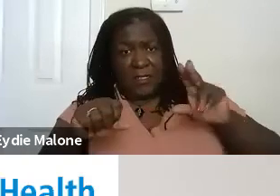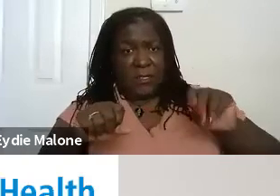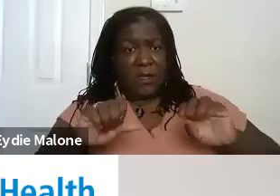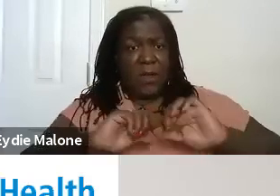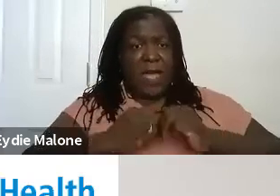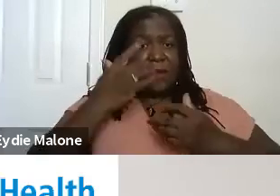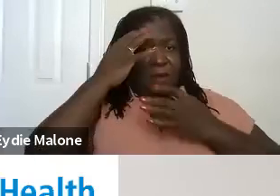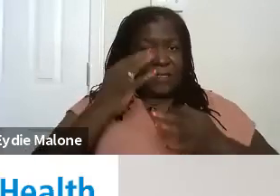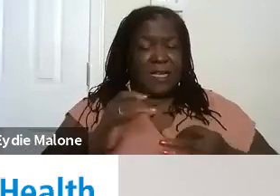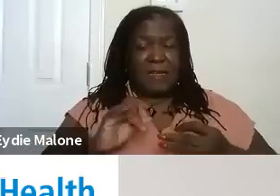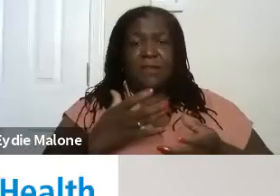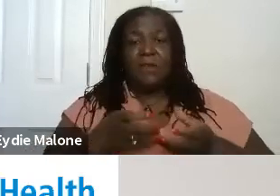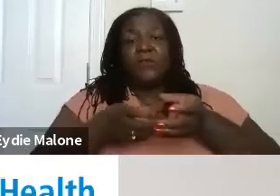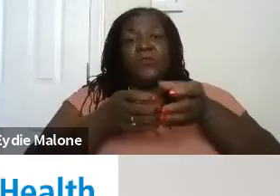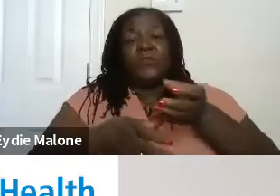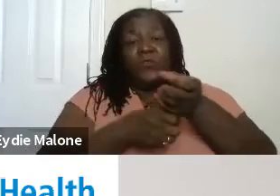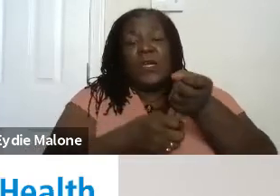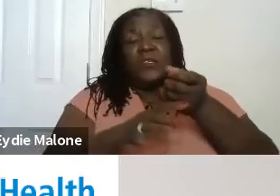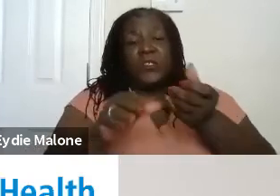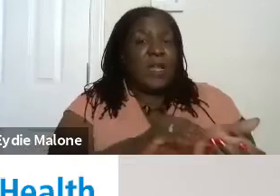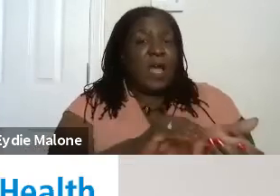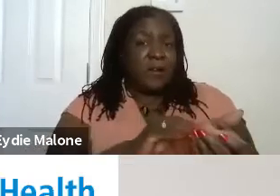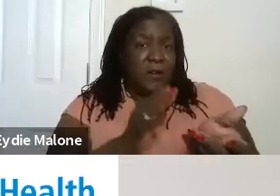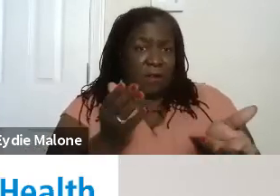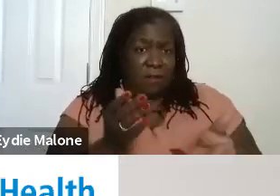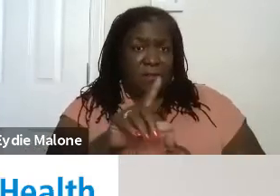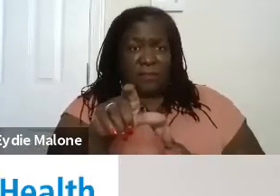if you trust a doctor? Here's my plea for people to have primary care doctors, by having